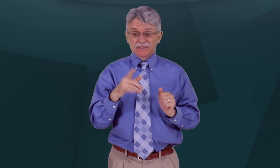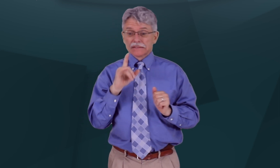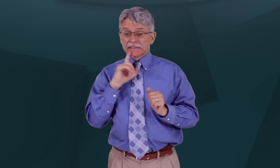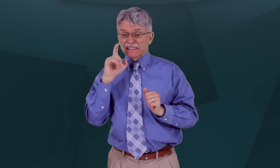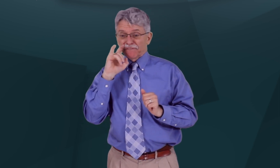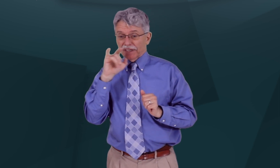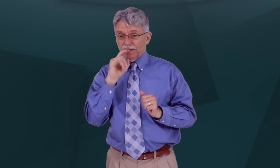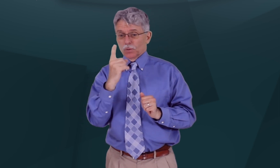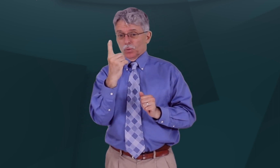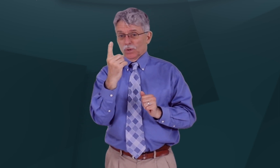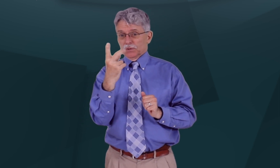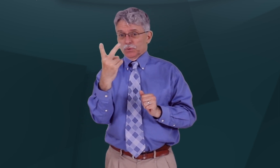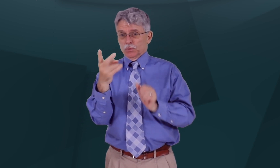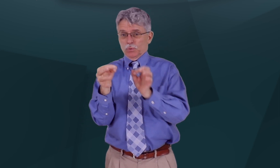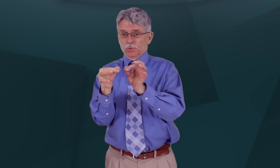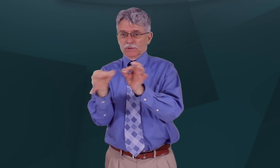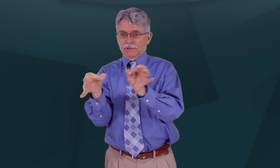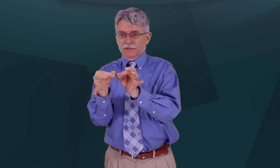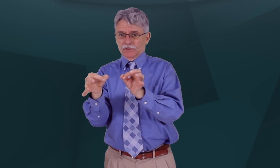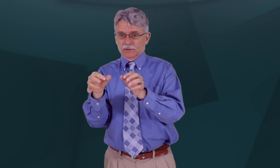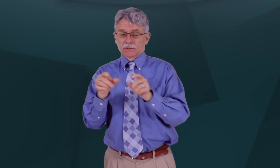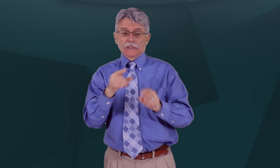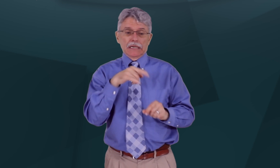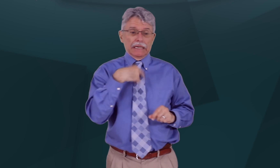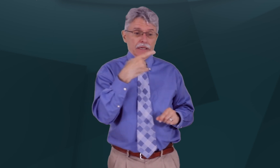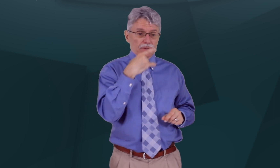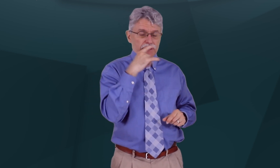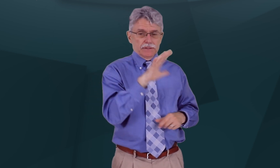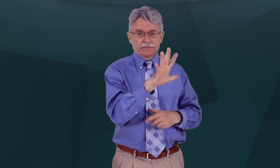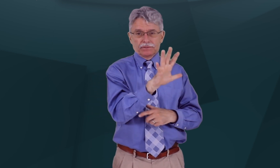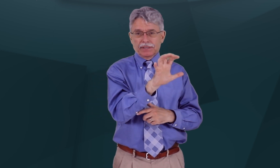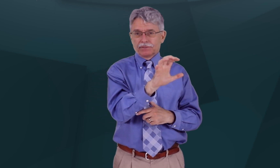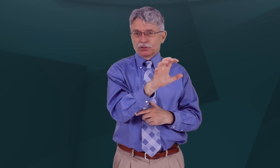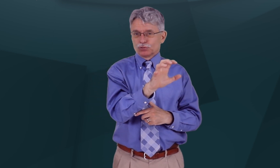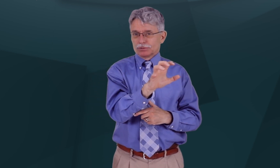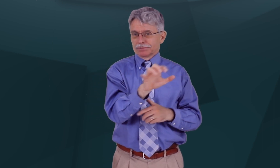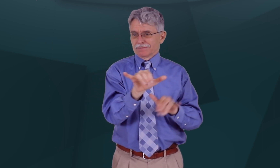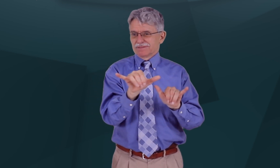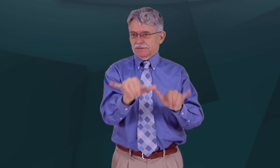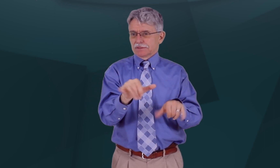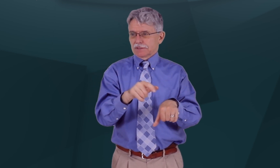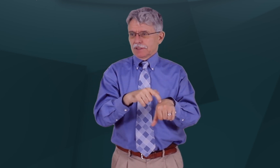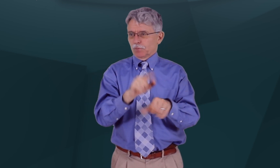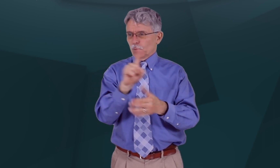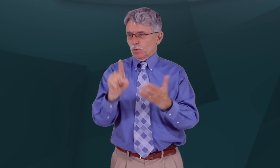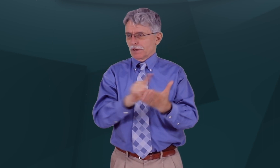and the deaf kids might have one or two sentences where the hearing kids might have had five hundred interactions